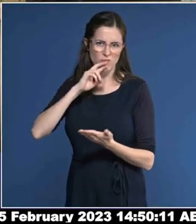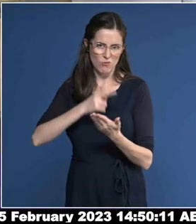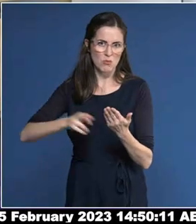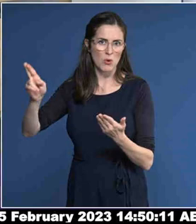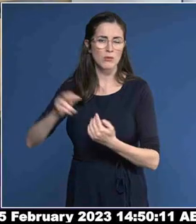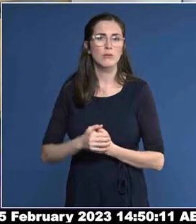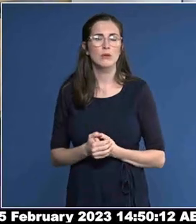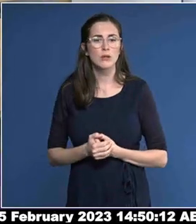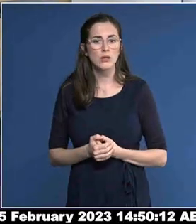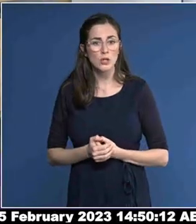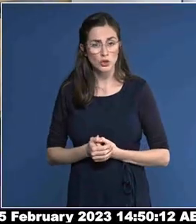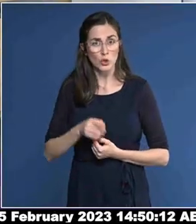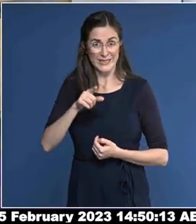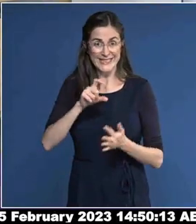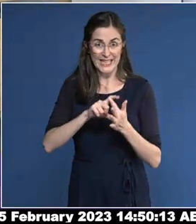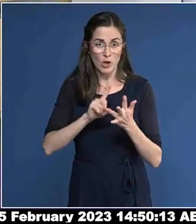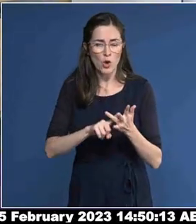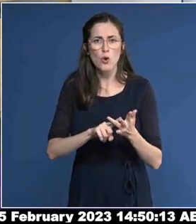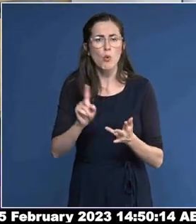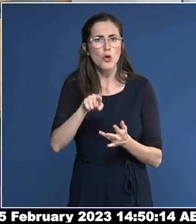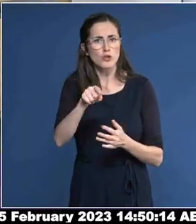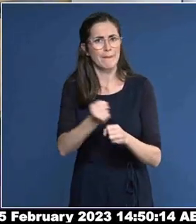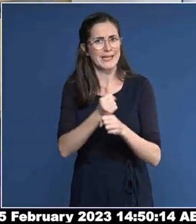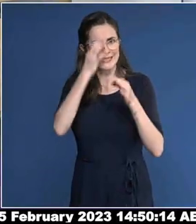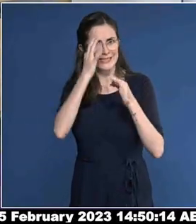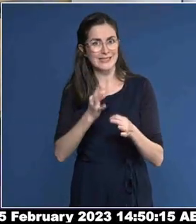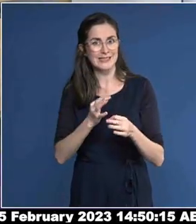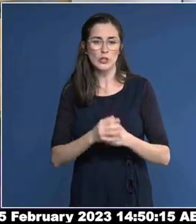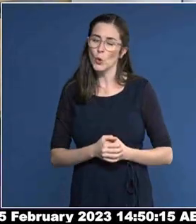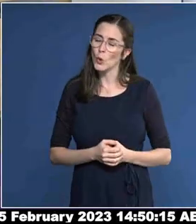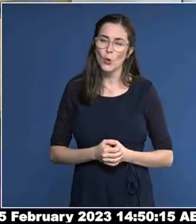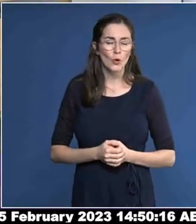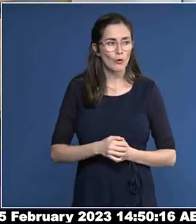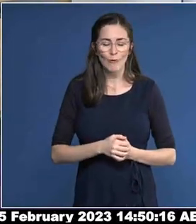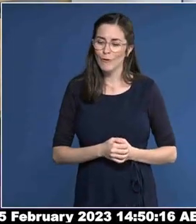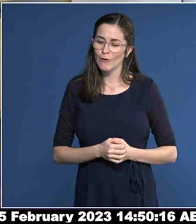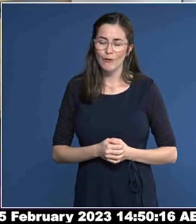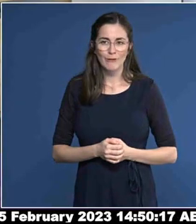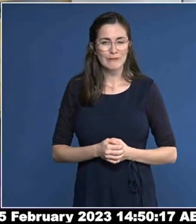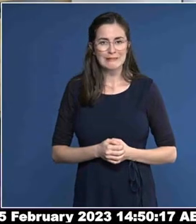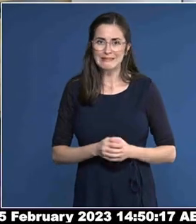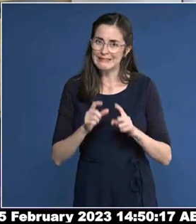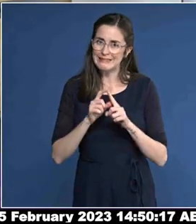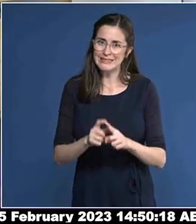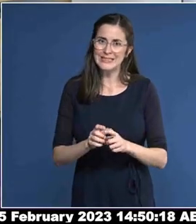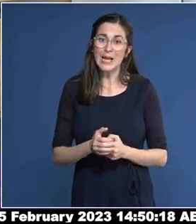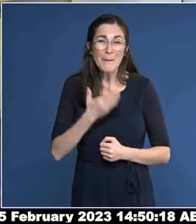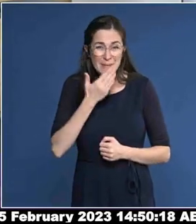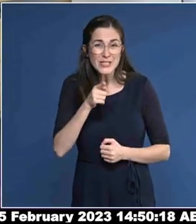make a decision in a scenario like that? That is a very challenging situation. I'm wanting to apply human rights in practice and see how you all -